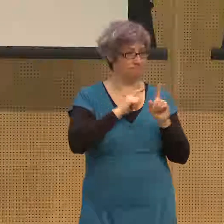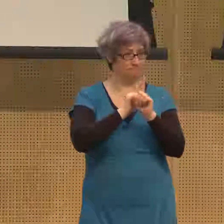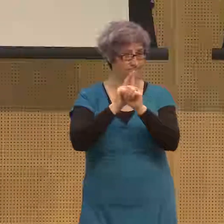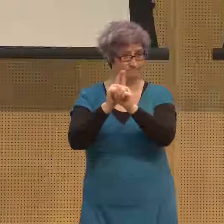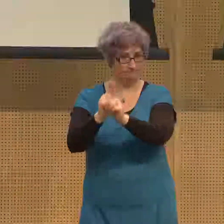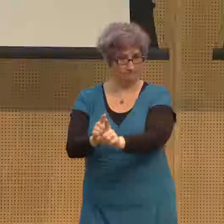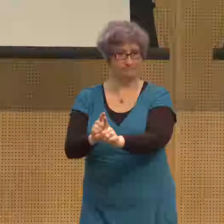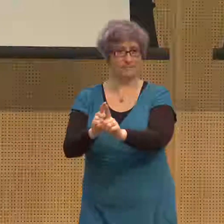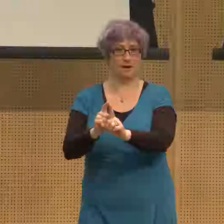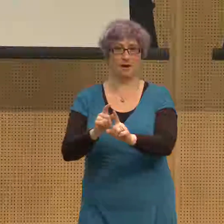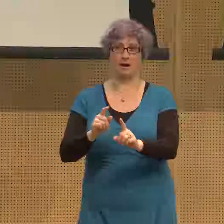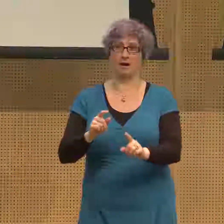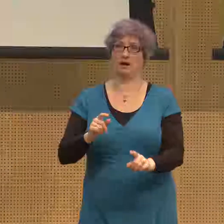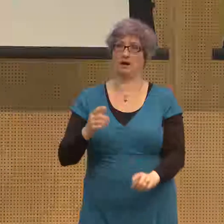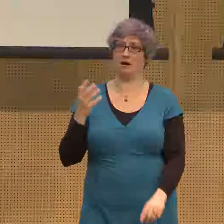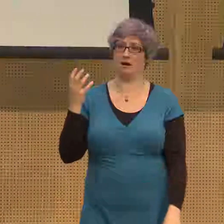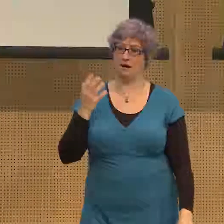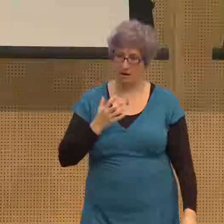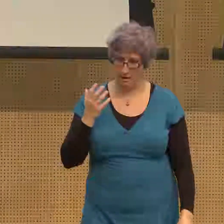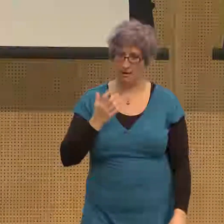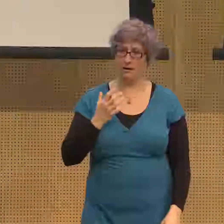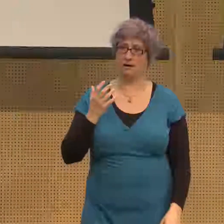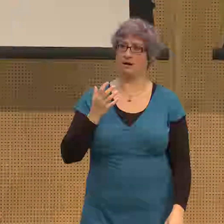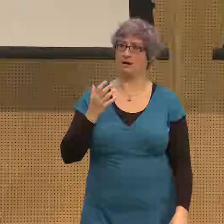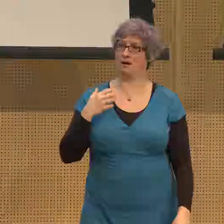So Ann and I went down to Nicaragua,